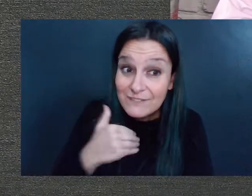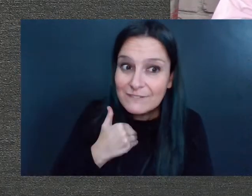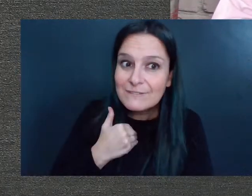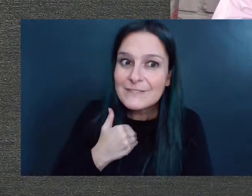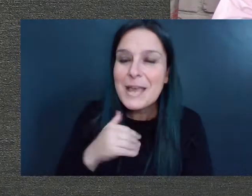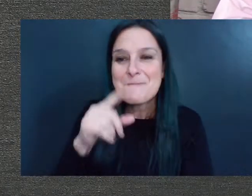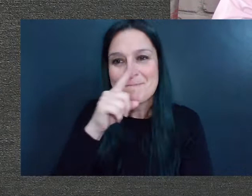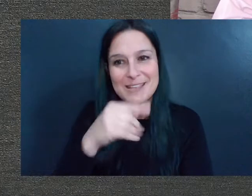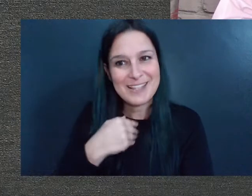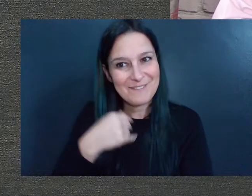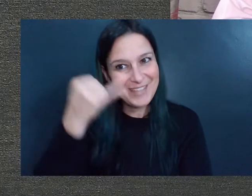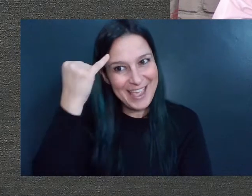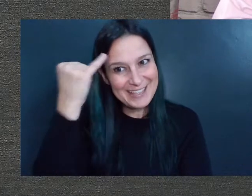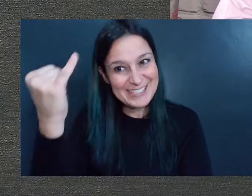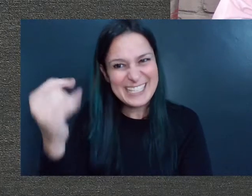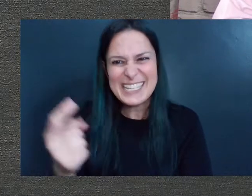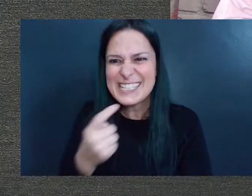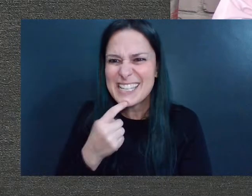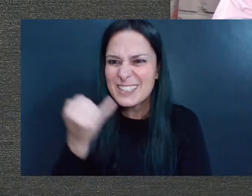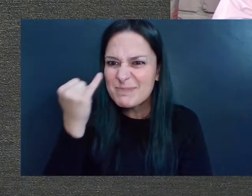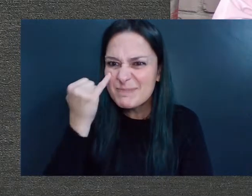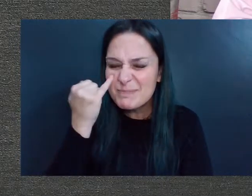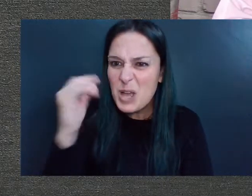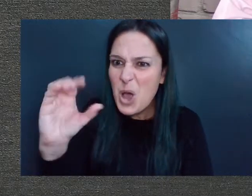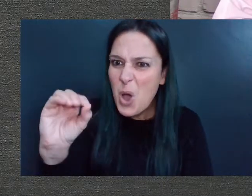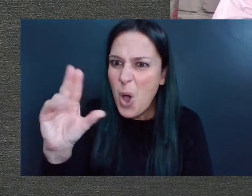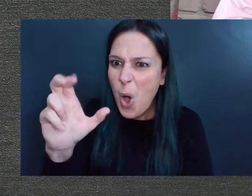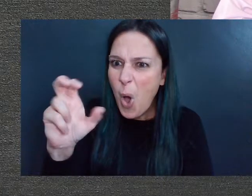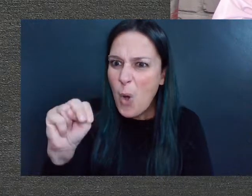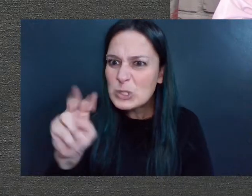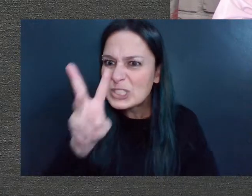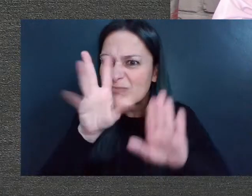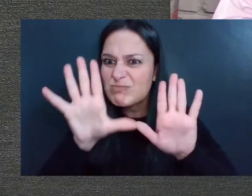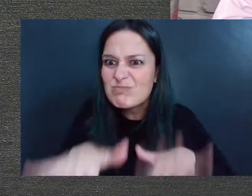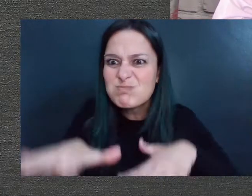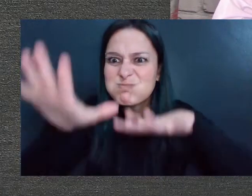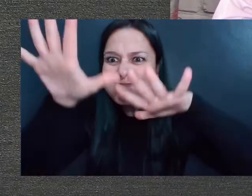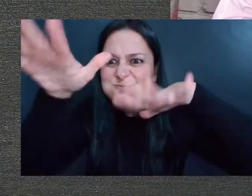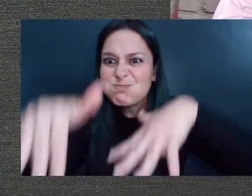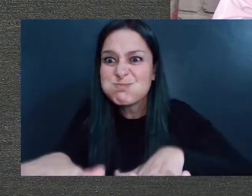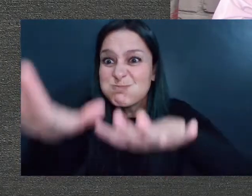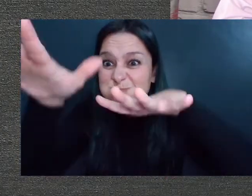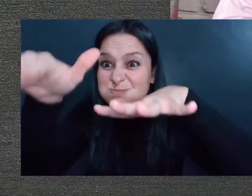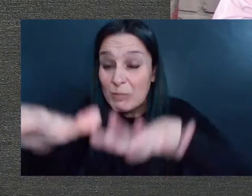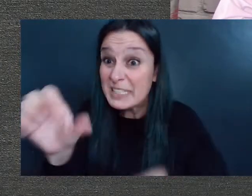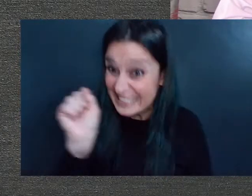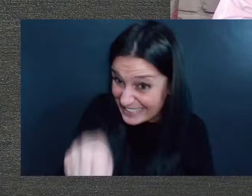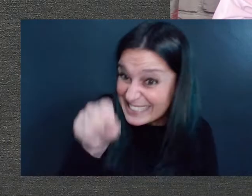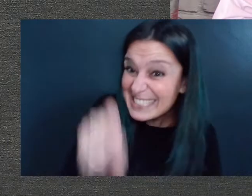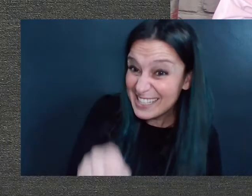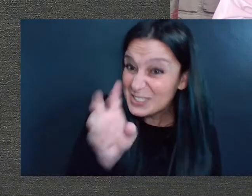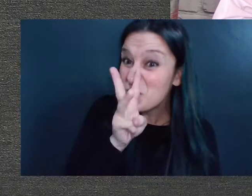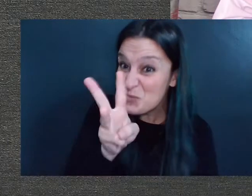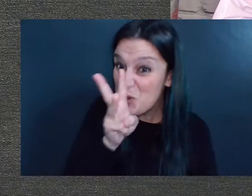Mouse has an idea. He said, what about the whole ocean? Yeah, the water in the ocean is a liquid.